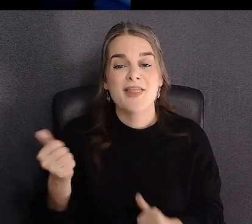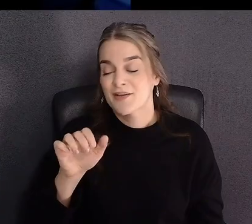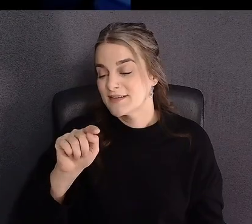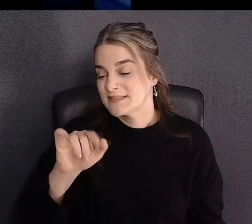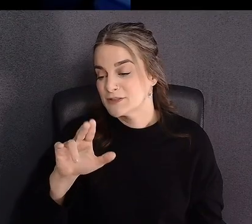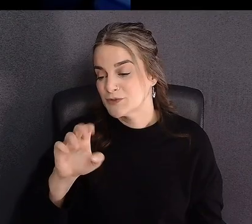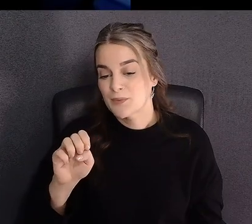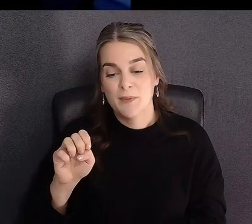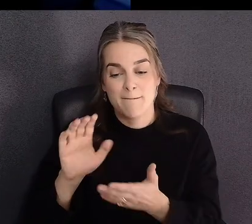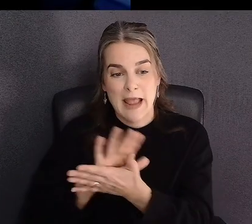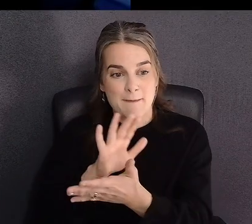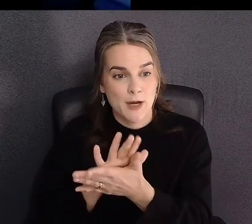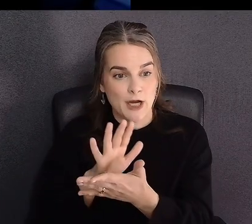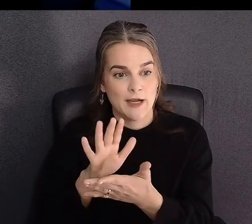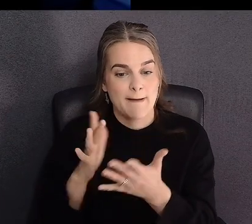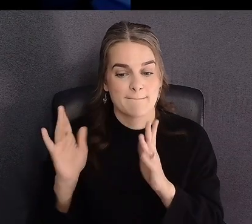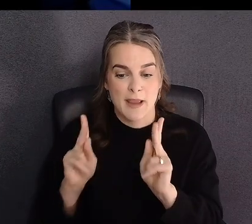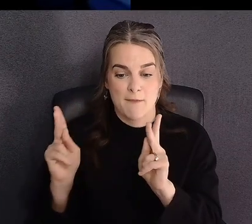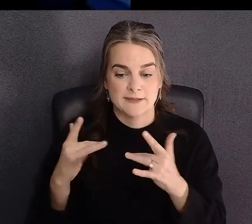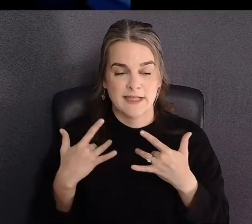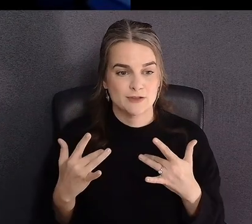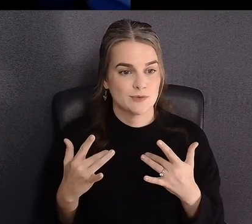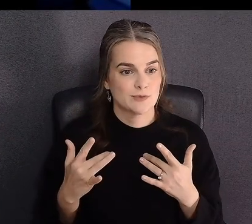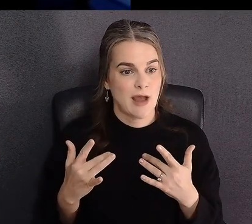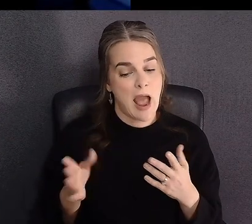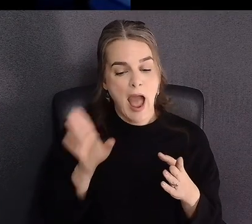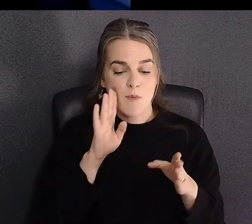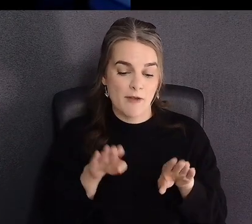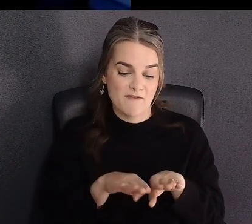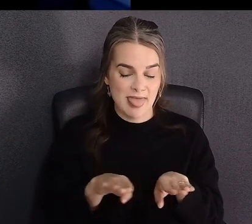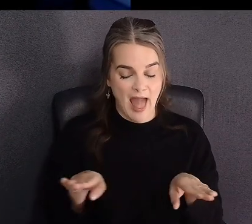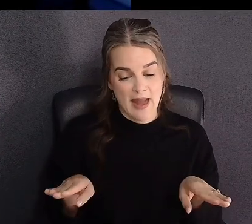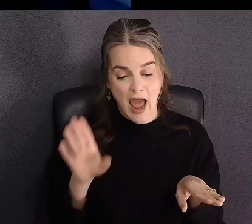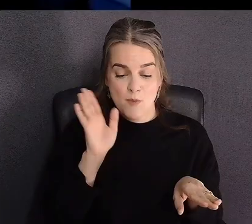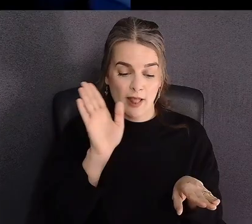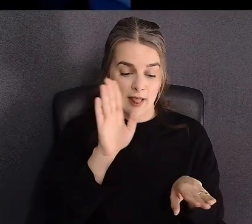like that where people tend to approach it the same of, oh, I'm going to lay this flat and I'm going to layer it.